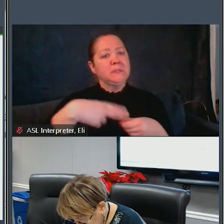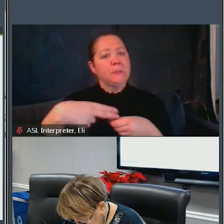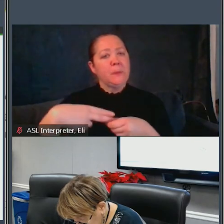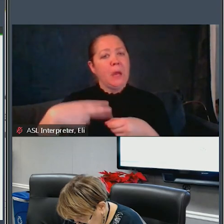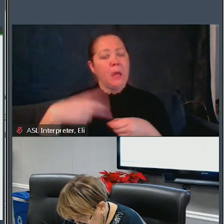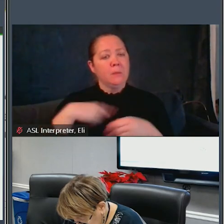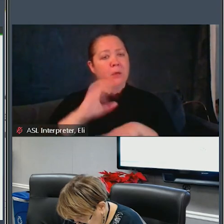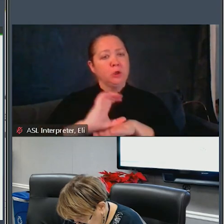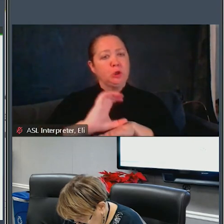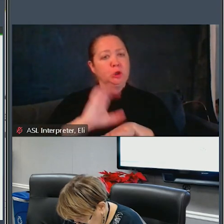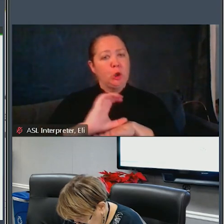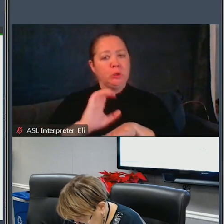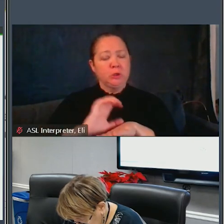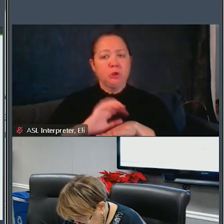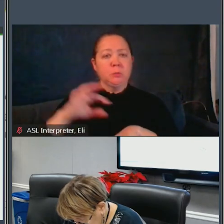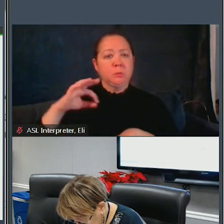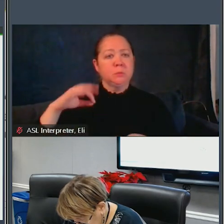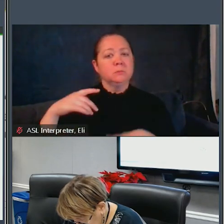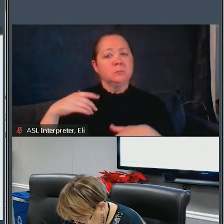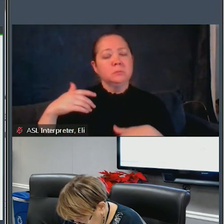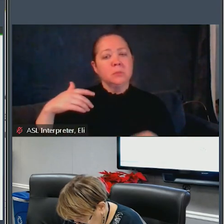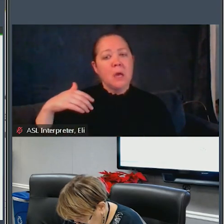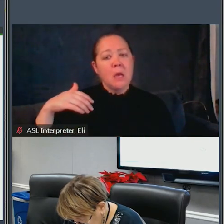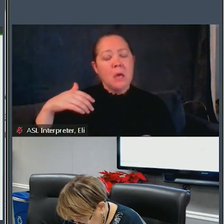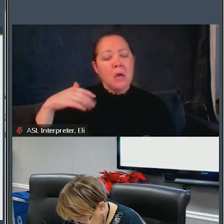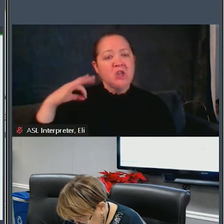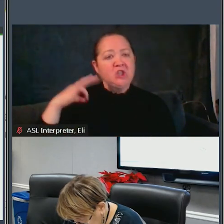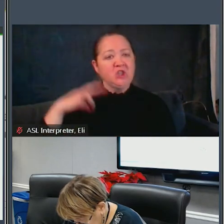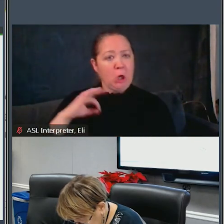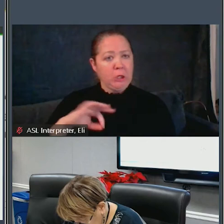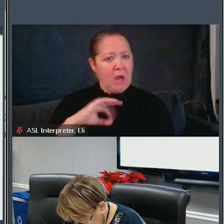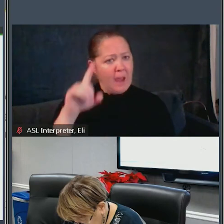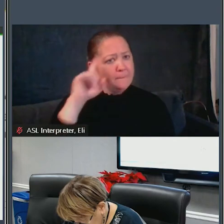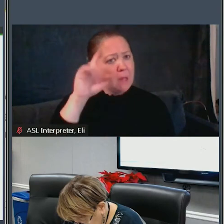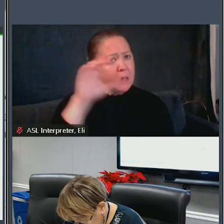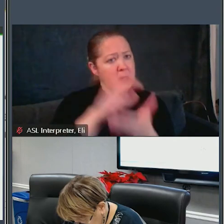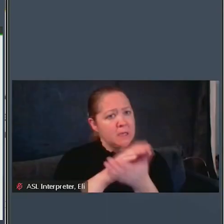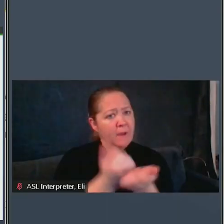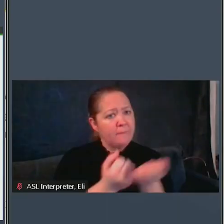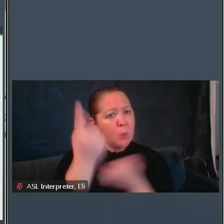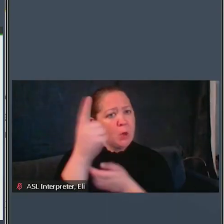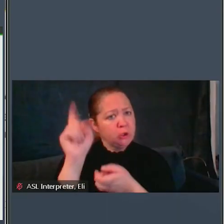and I believe every person should have a spirit of giving to help others. In fact, I have,